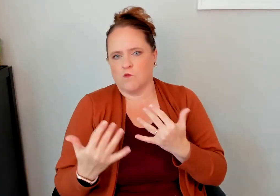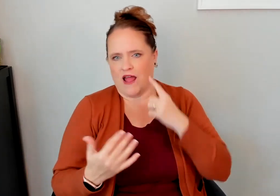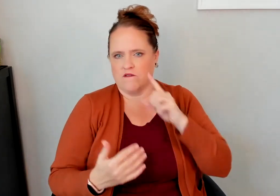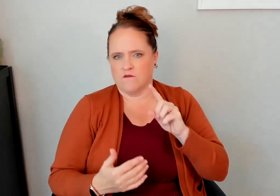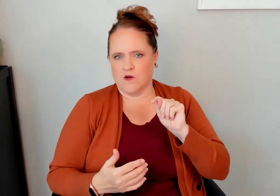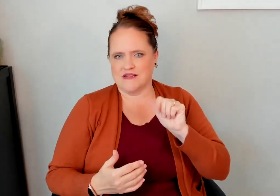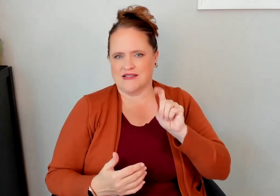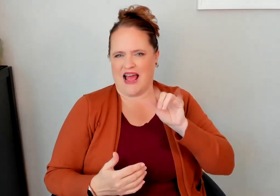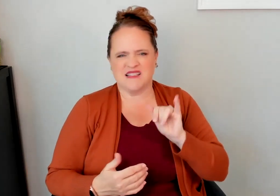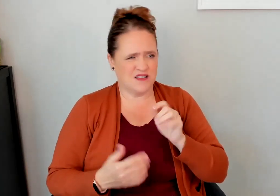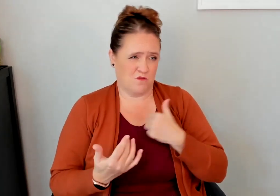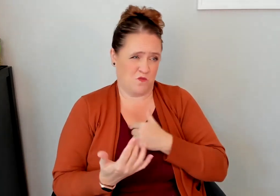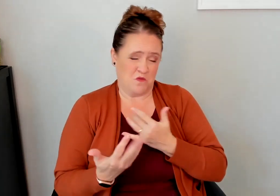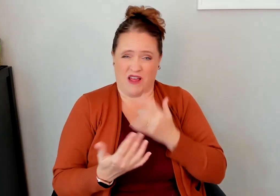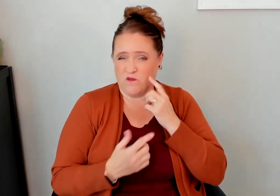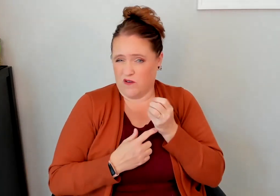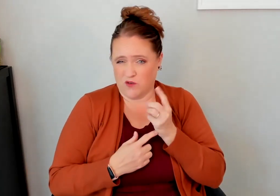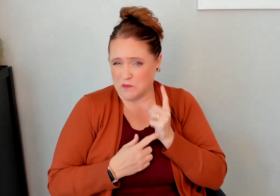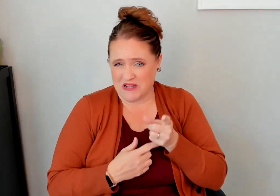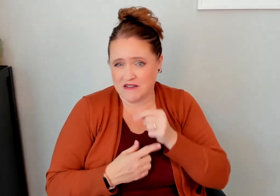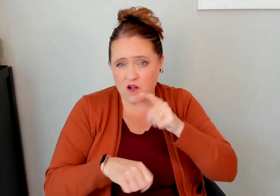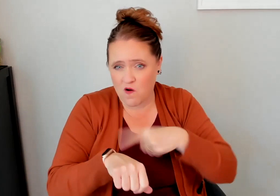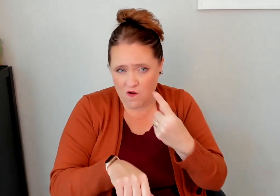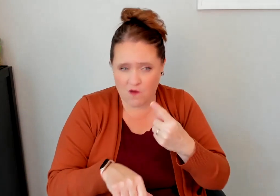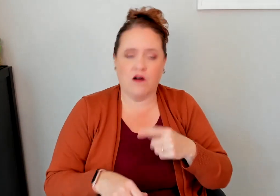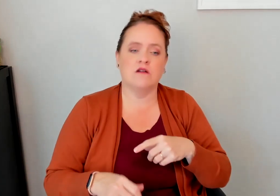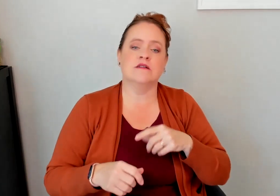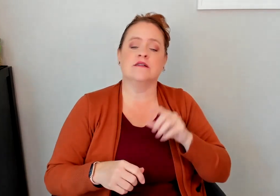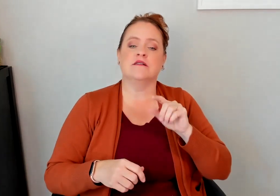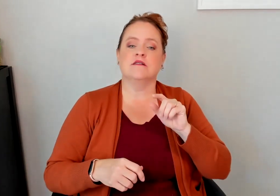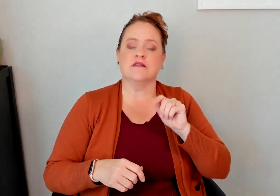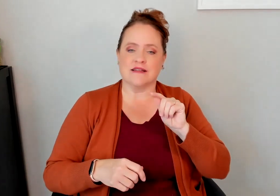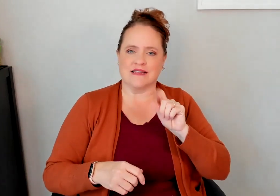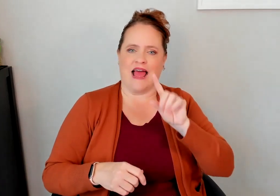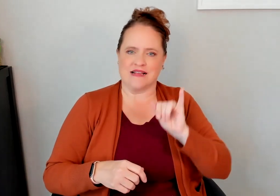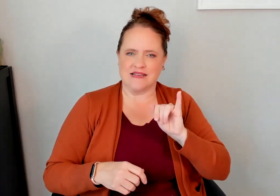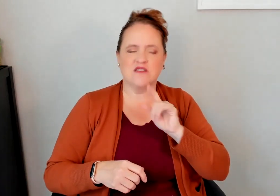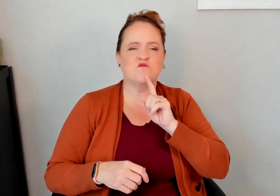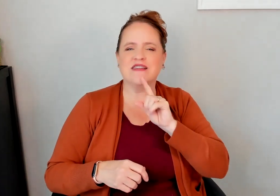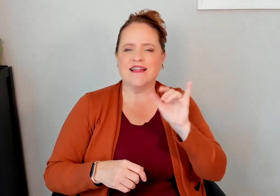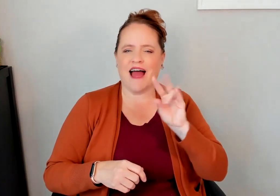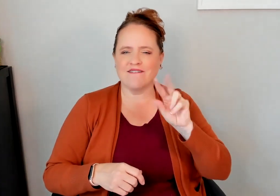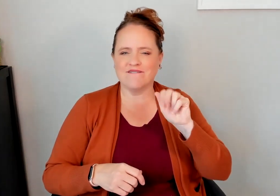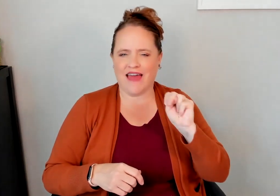we waited just a few minutes not very long at all and the taxi that was really just a van two vans